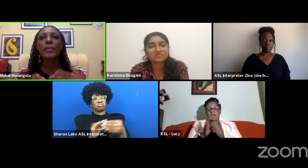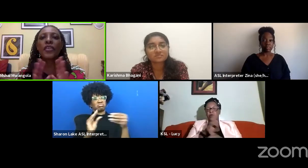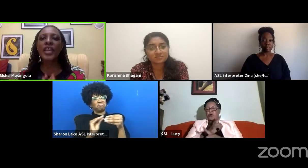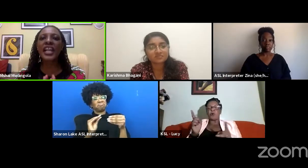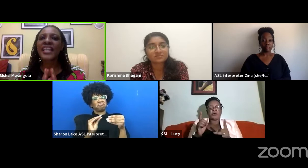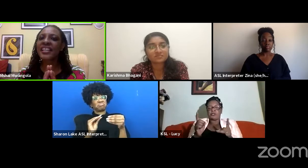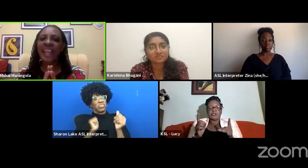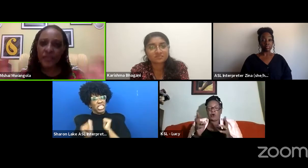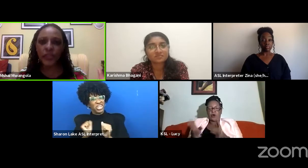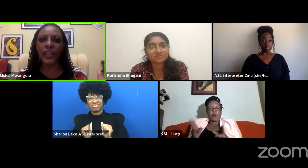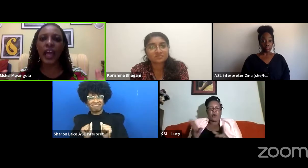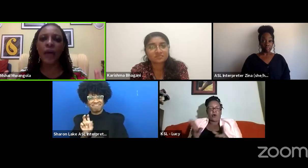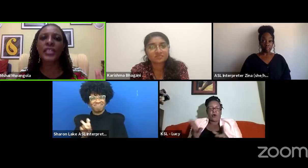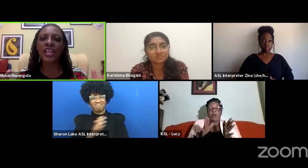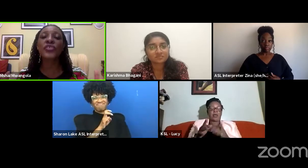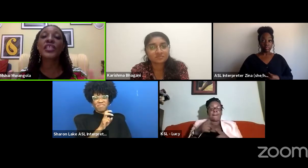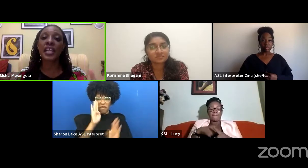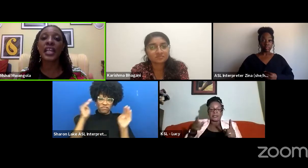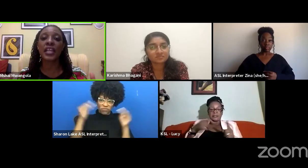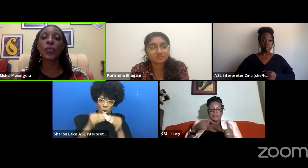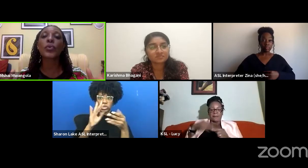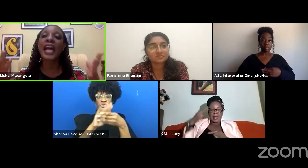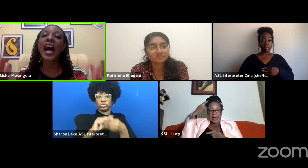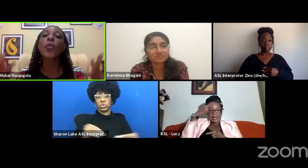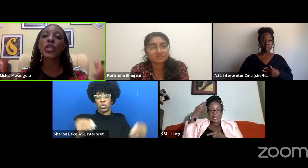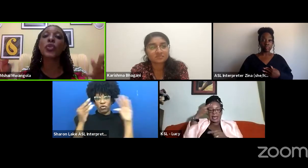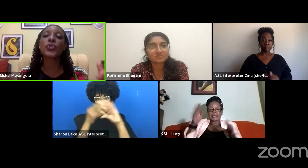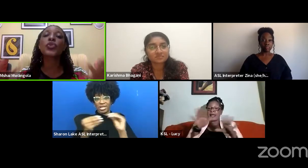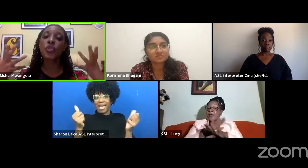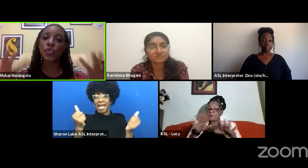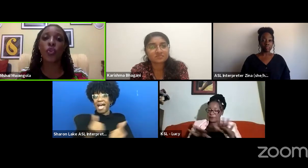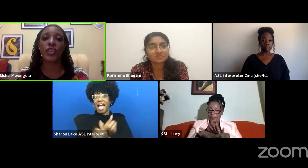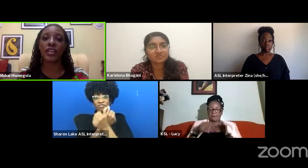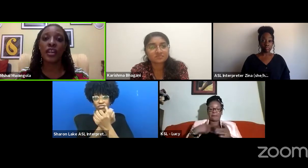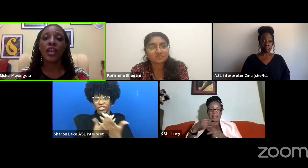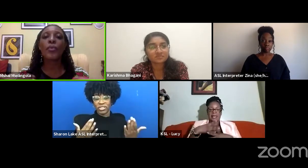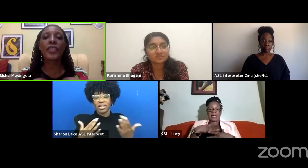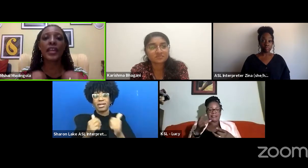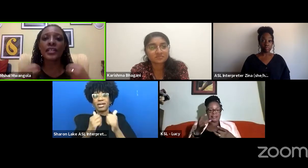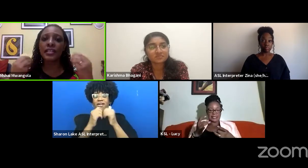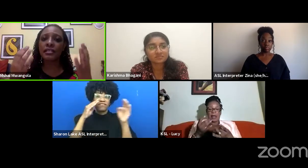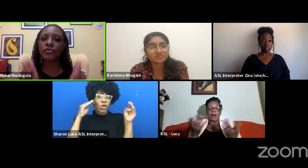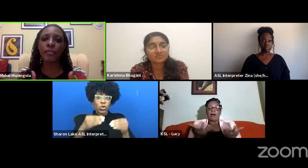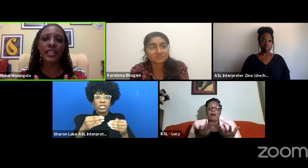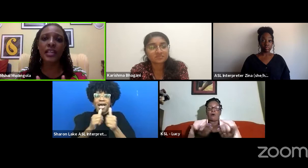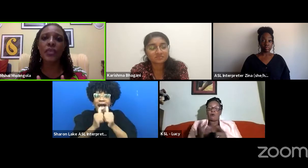but I realized that everything I was interested in was how we use story, whether it is dramatic,